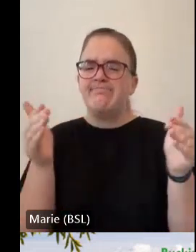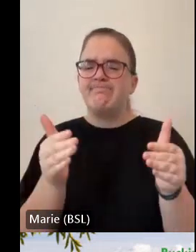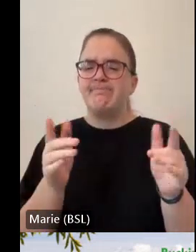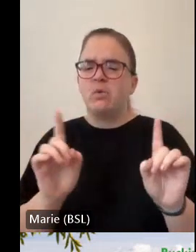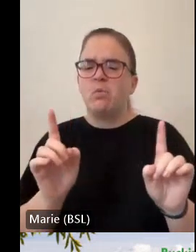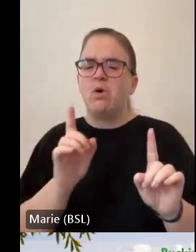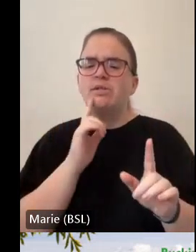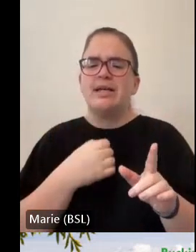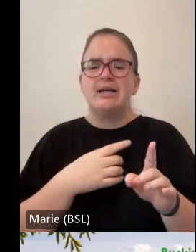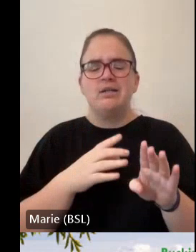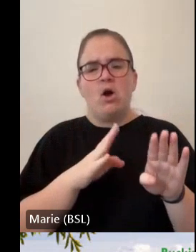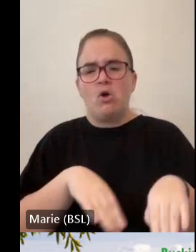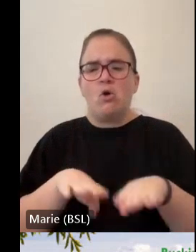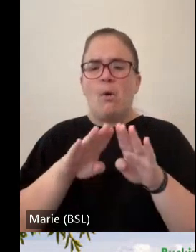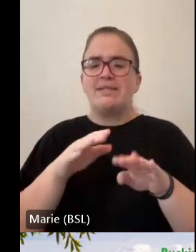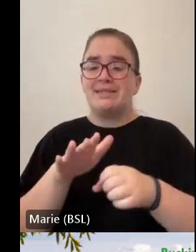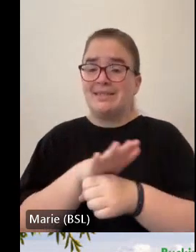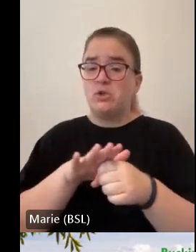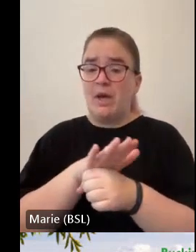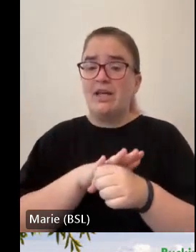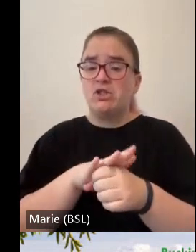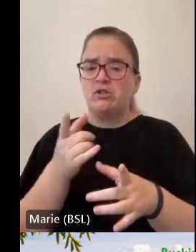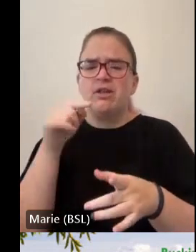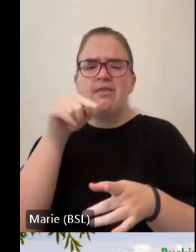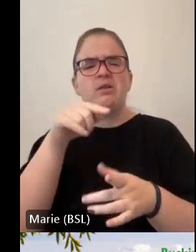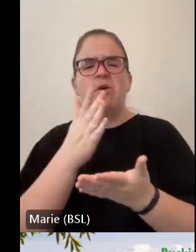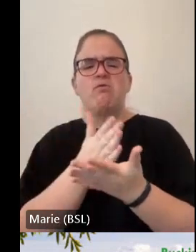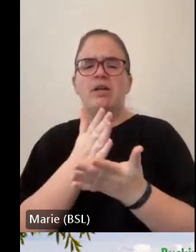in very common situations in response to male scams.